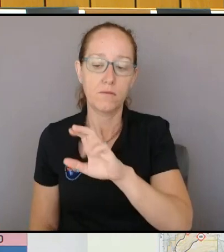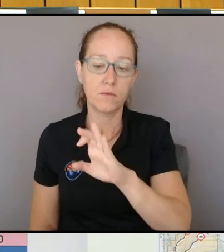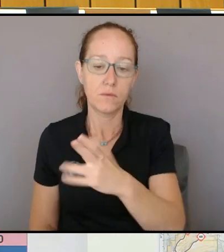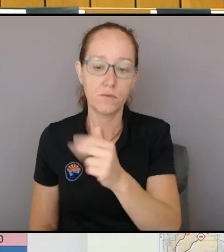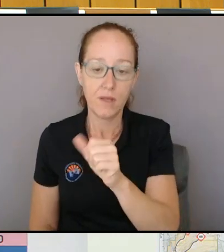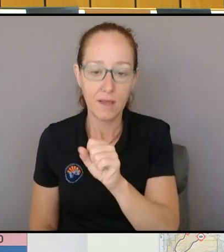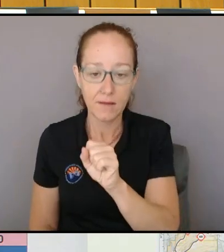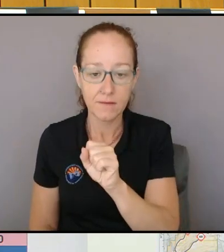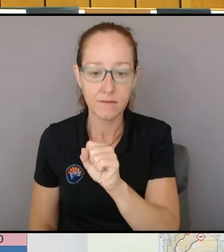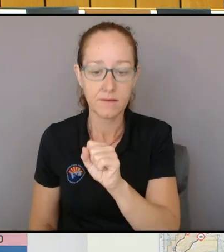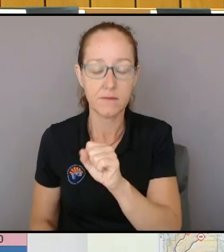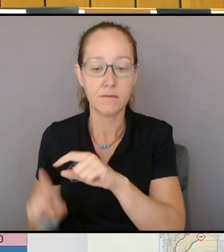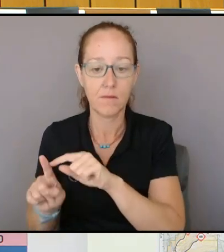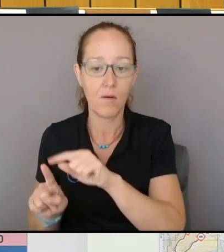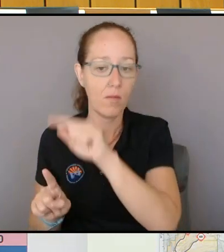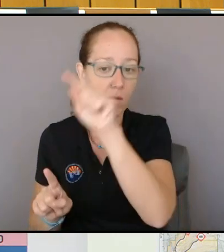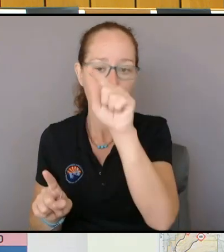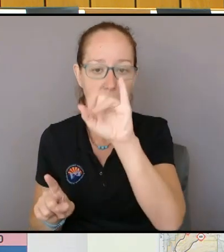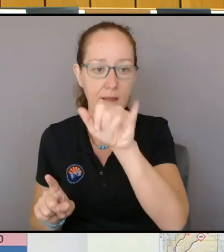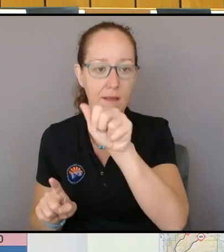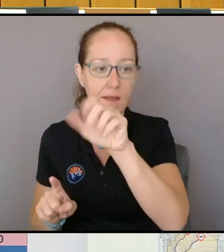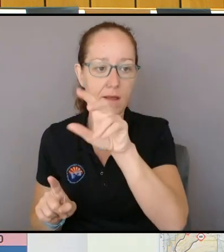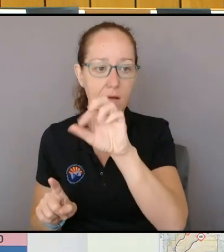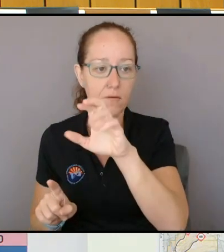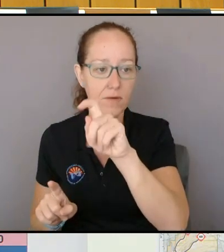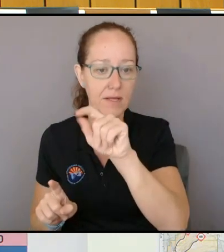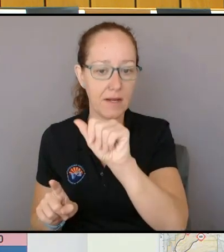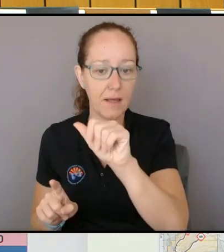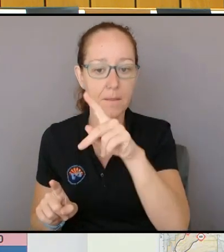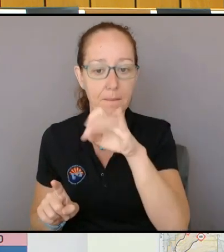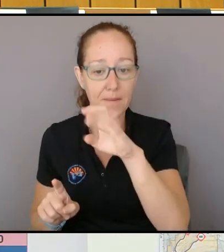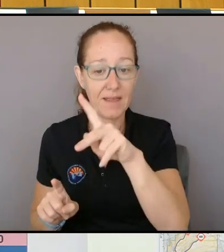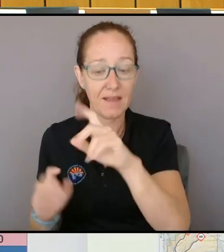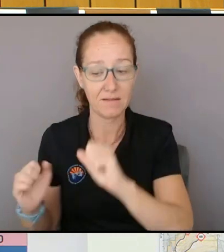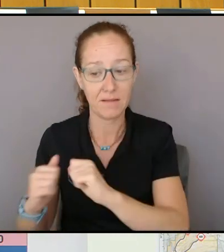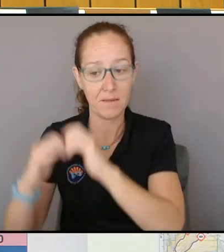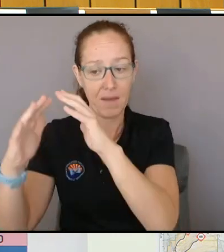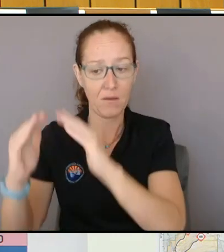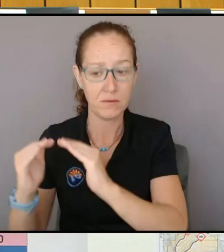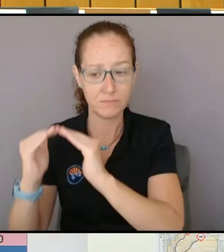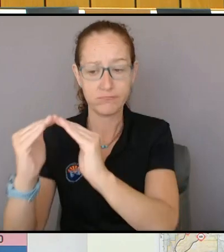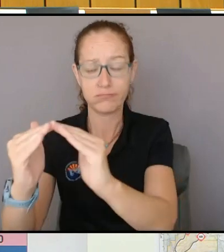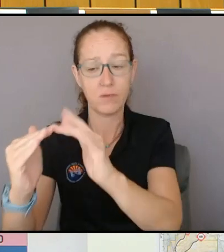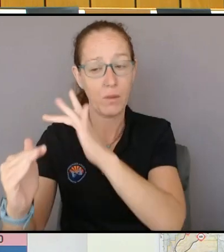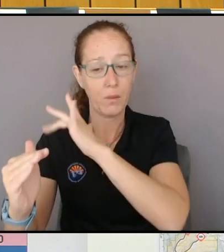ridge. But there's spots of timber that go between there that we get below Llano Largo, and then could actually take it